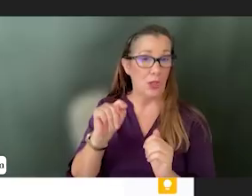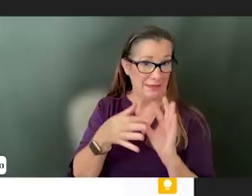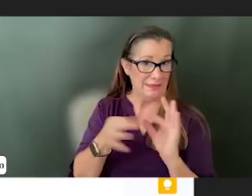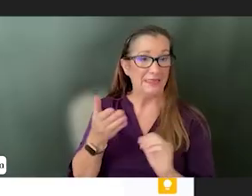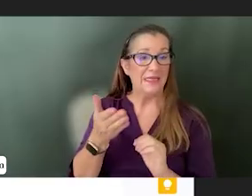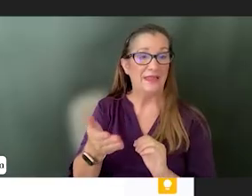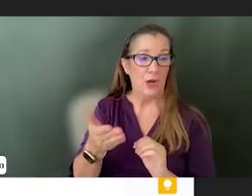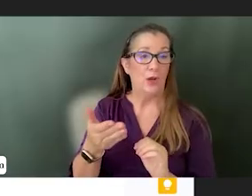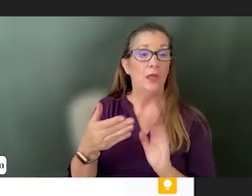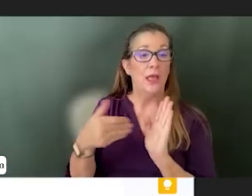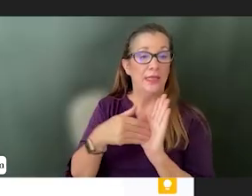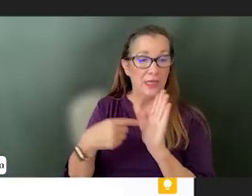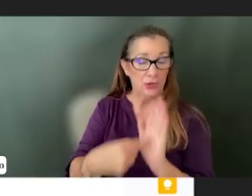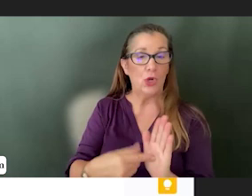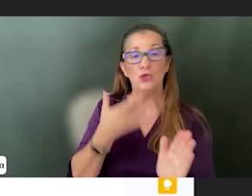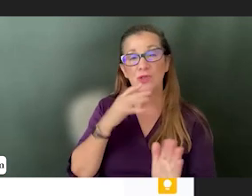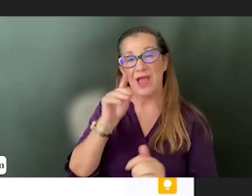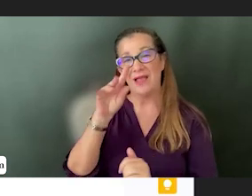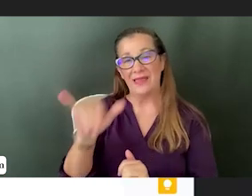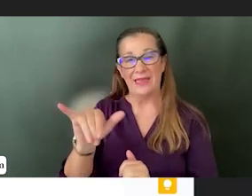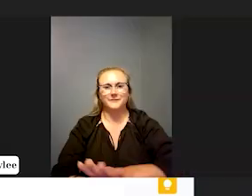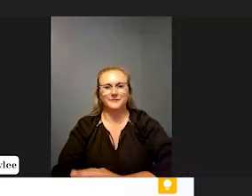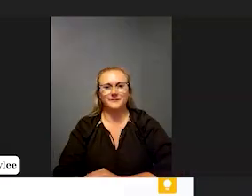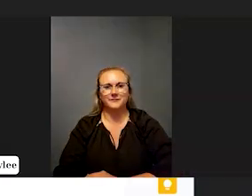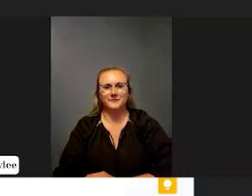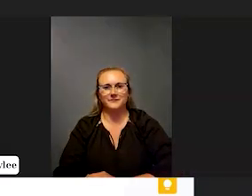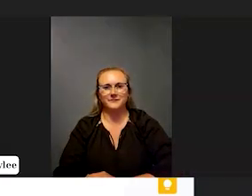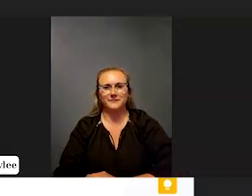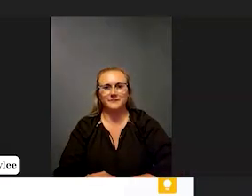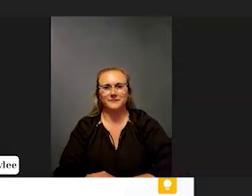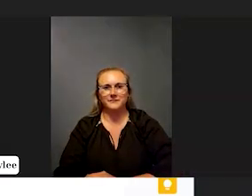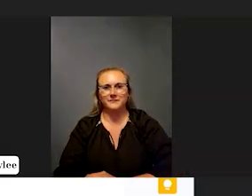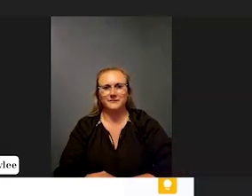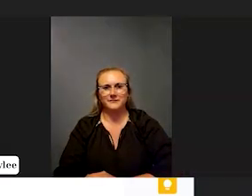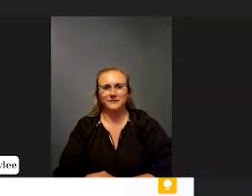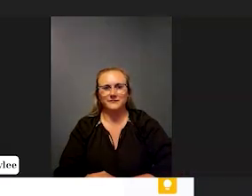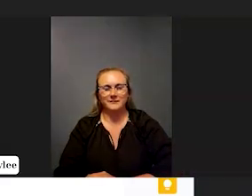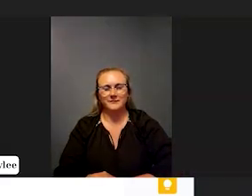Again it'll show you the hotkey ctrl alt y as a um person in the area of visual impairments.